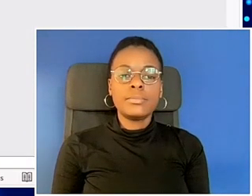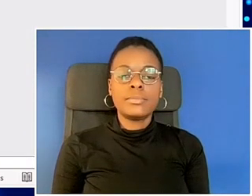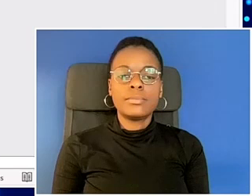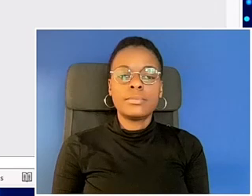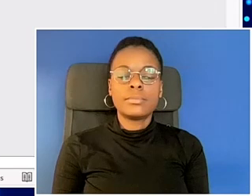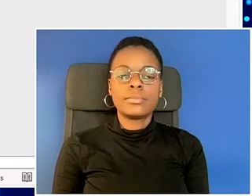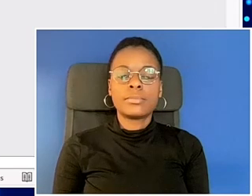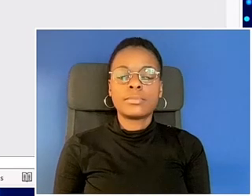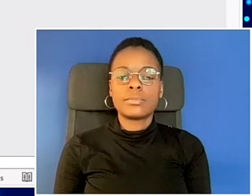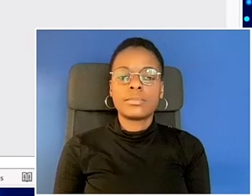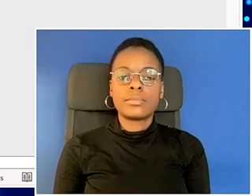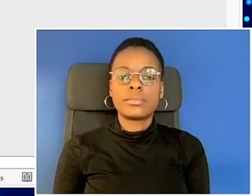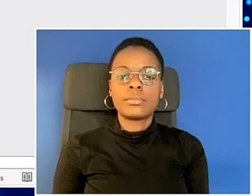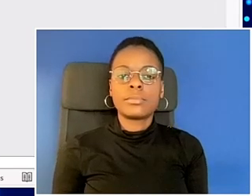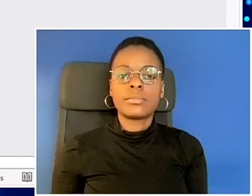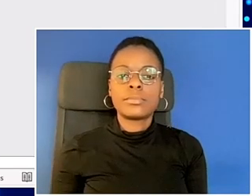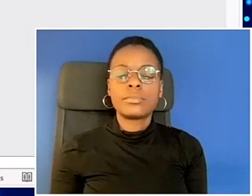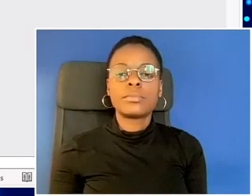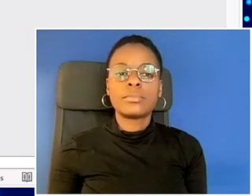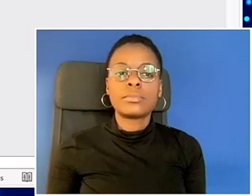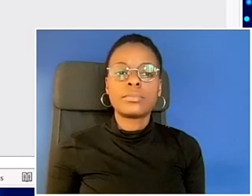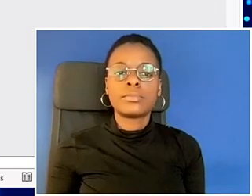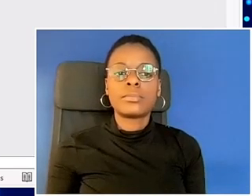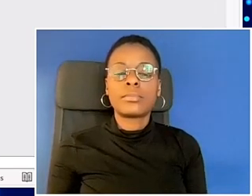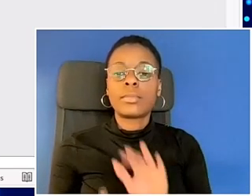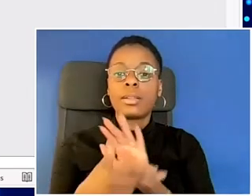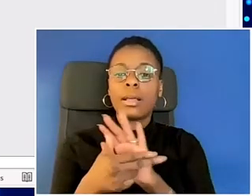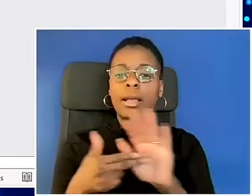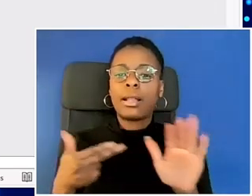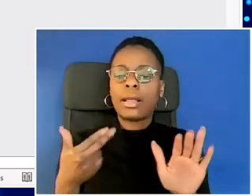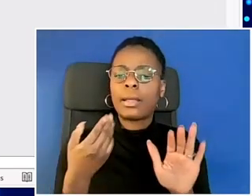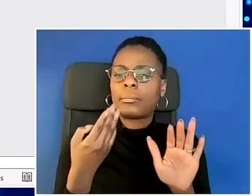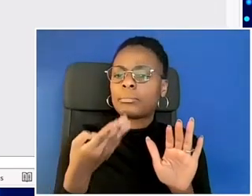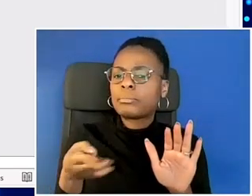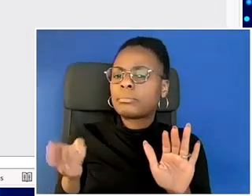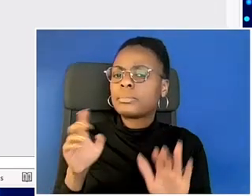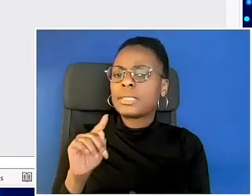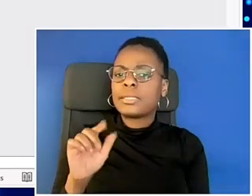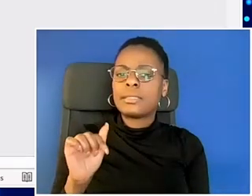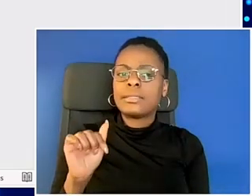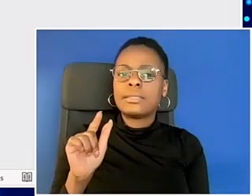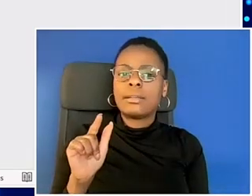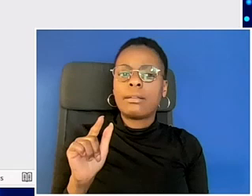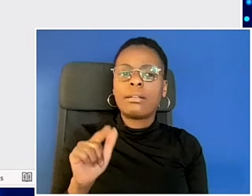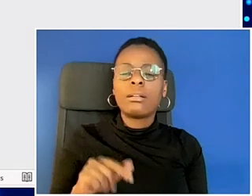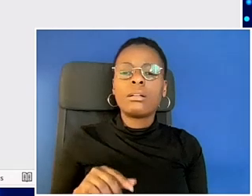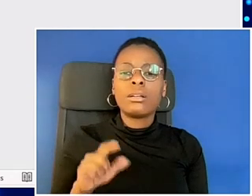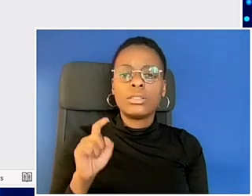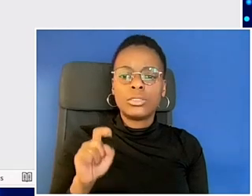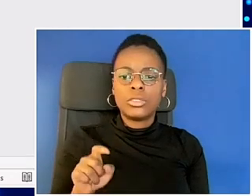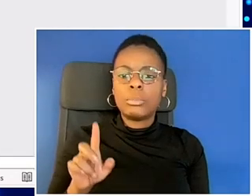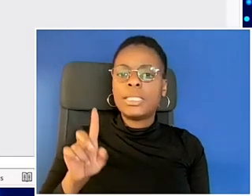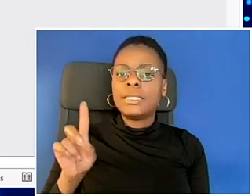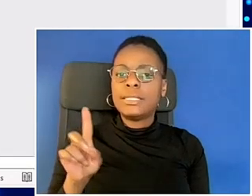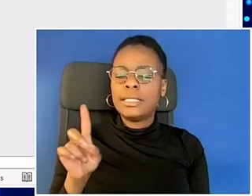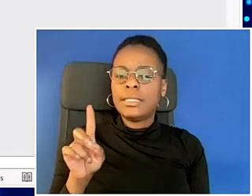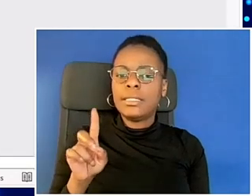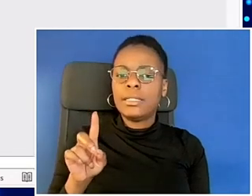I think the highlighted like teal language there should be (d) Arabic 1, romanette two.